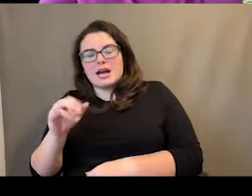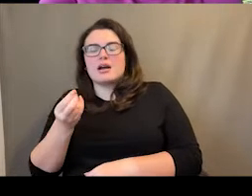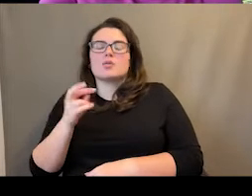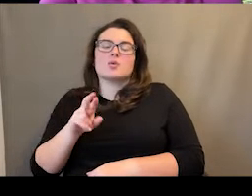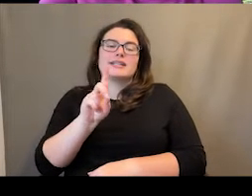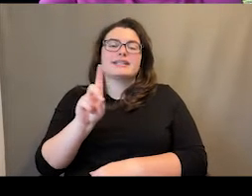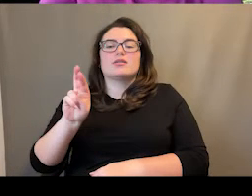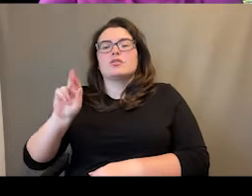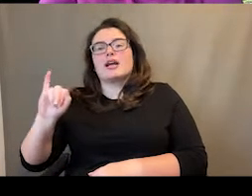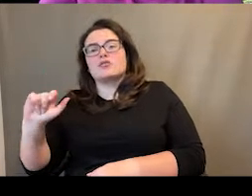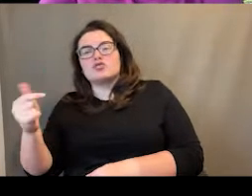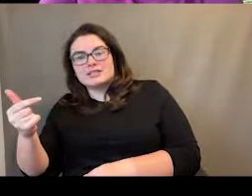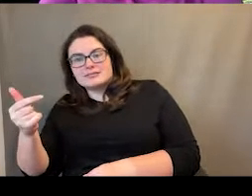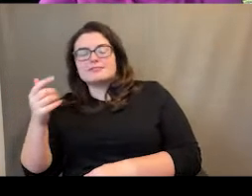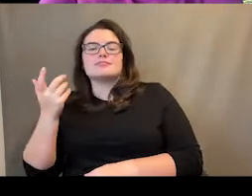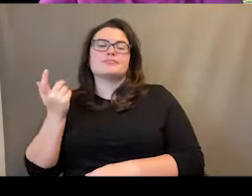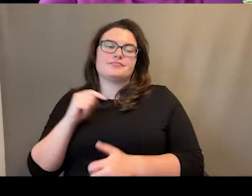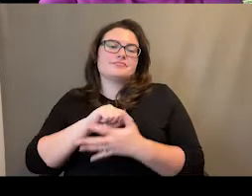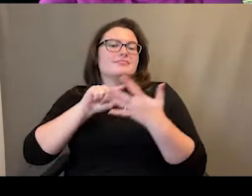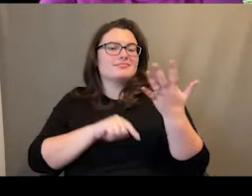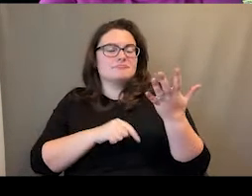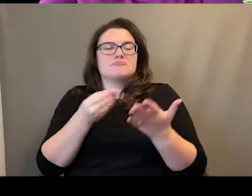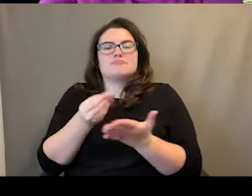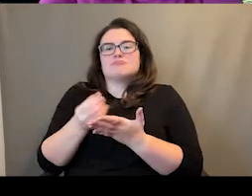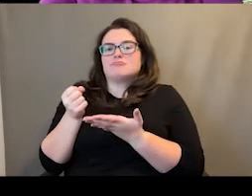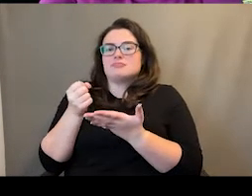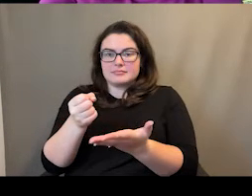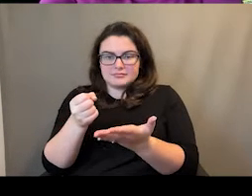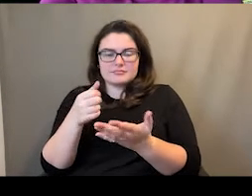These are funds that the NSF